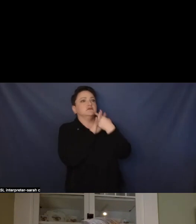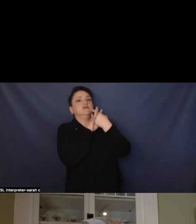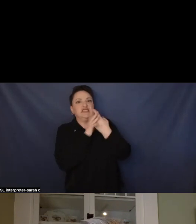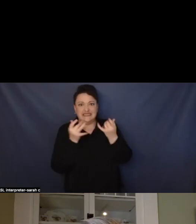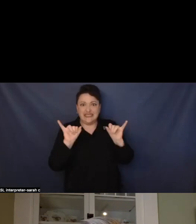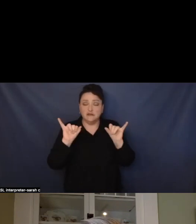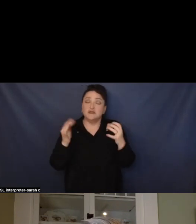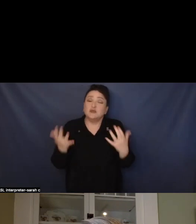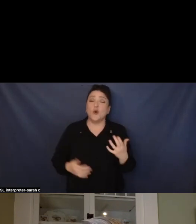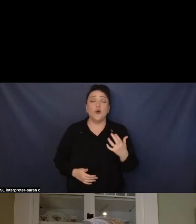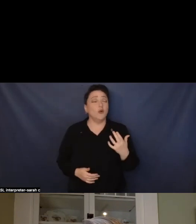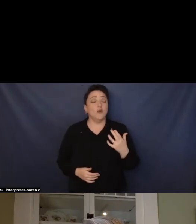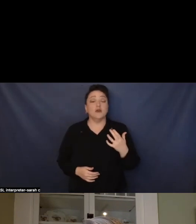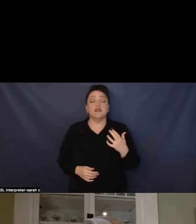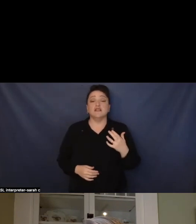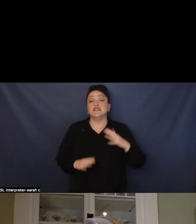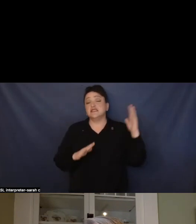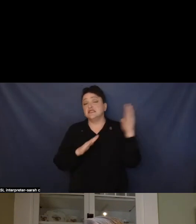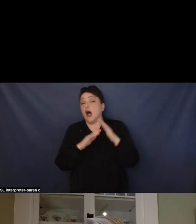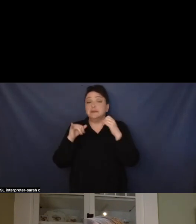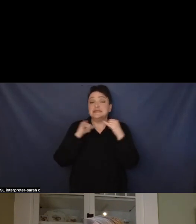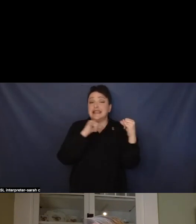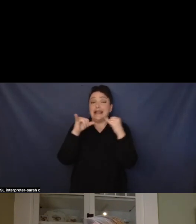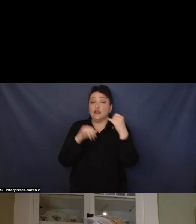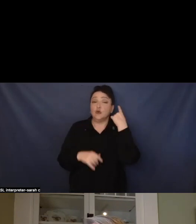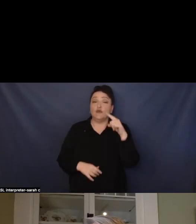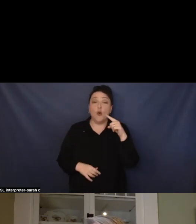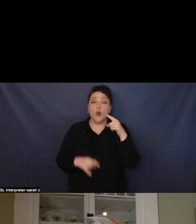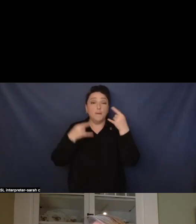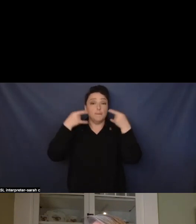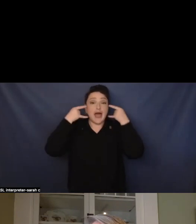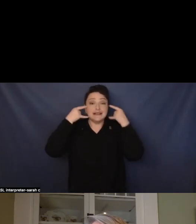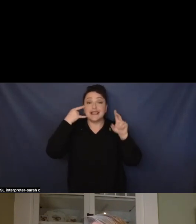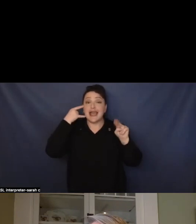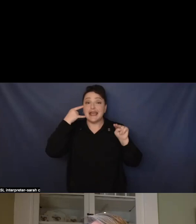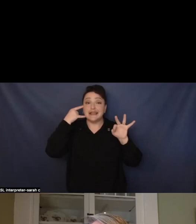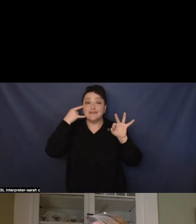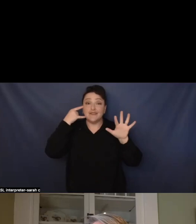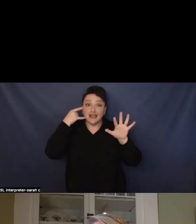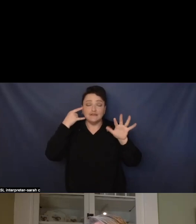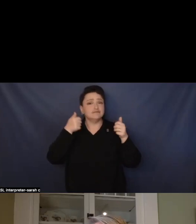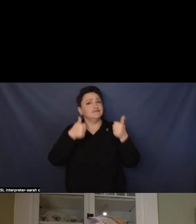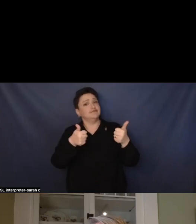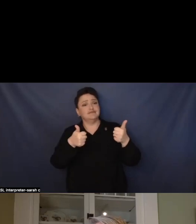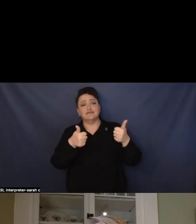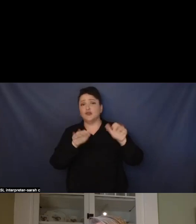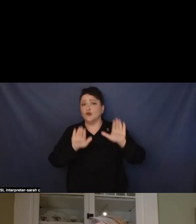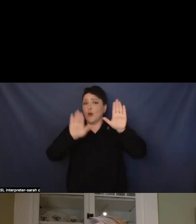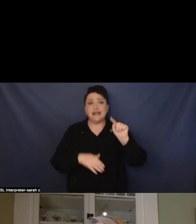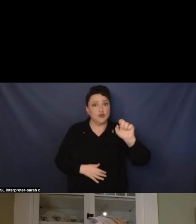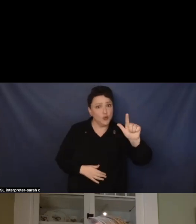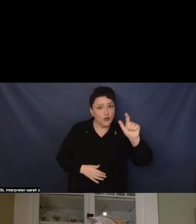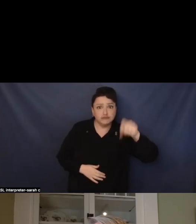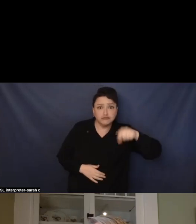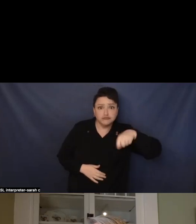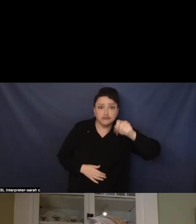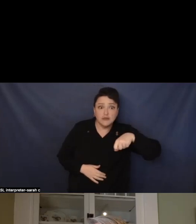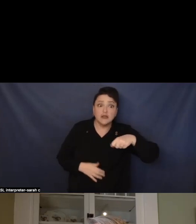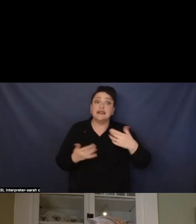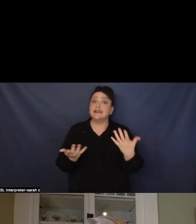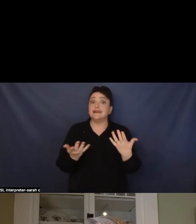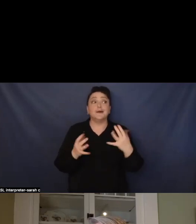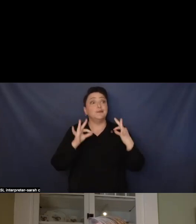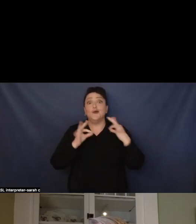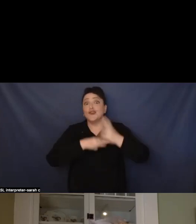standard of masking, it is a great tool to have. And it, ideally, would prevent 95% of